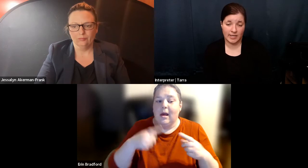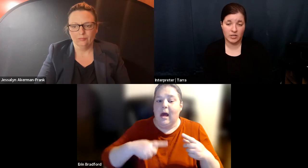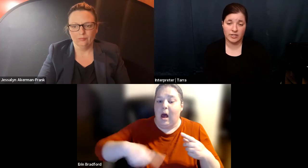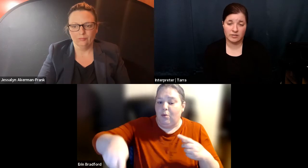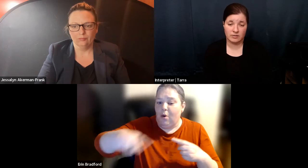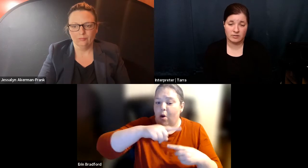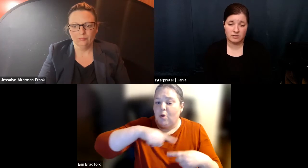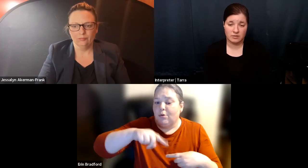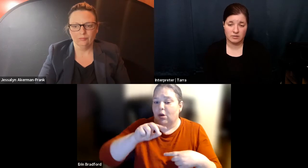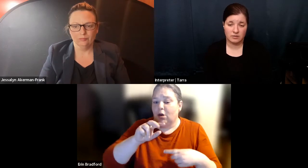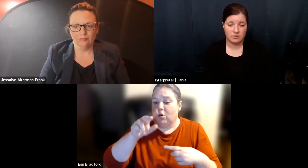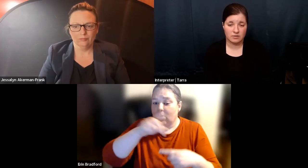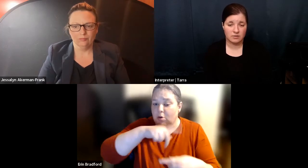them for them to alert me, and then they just forget.